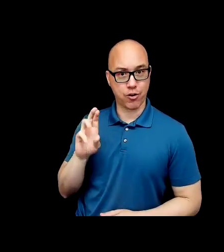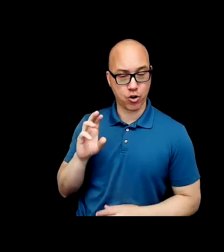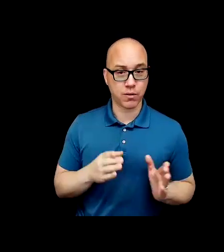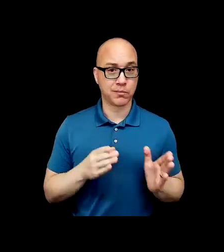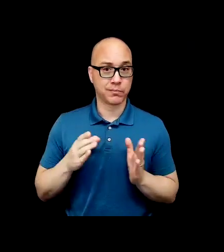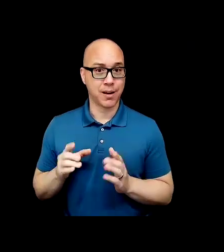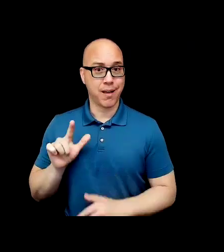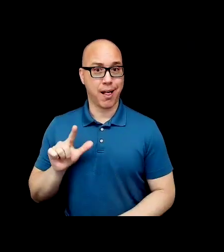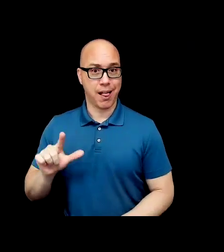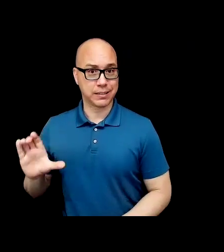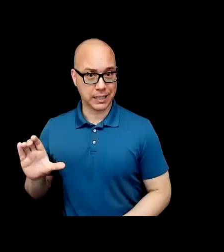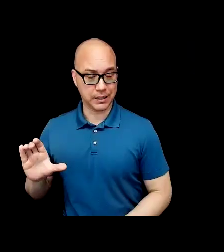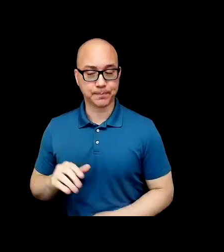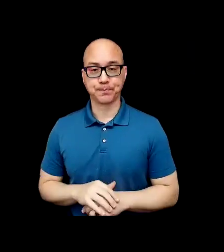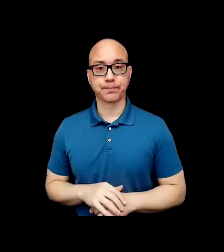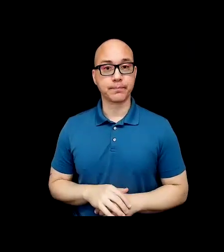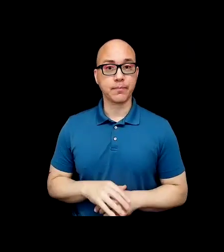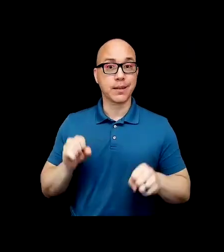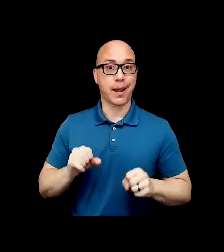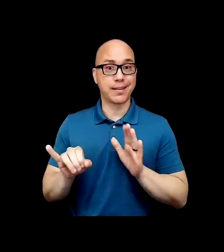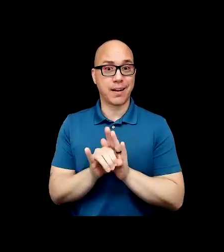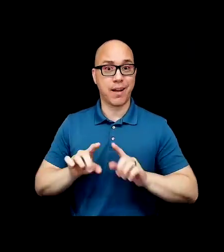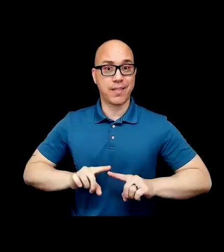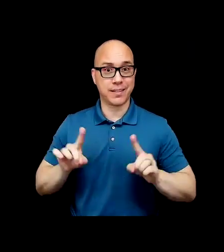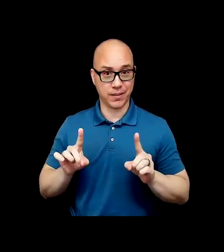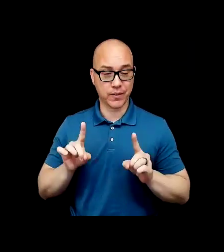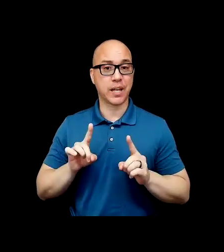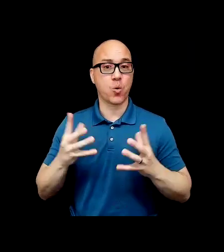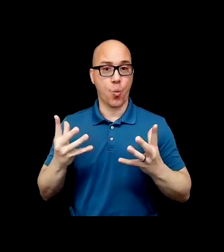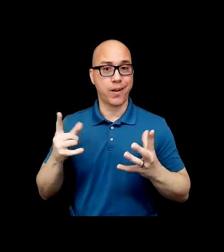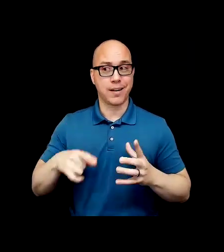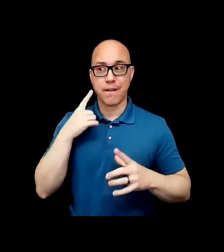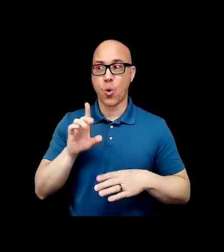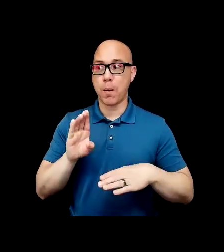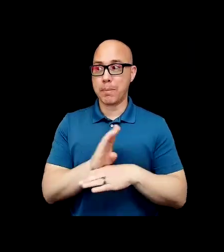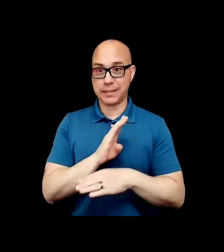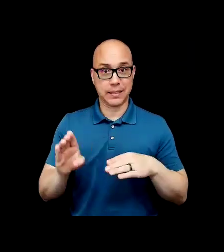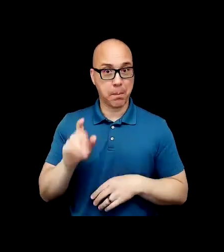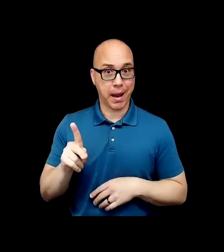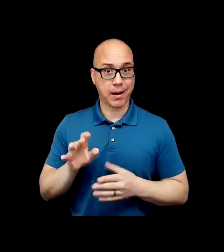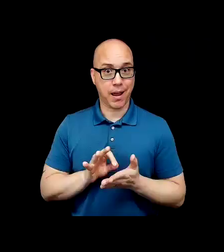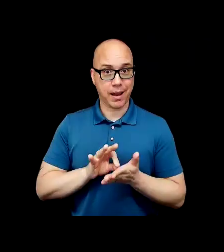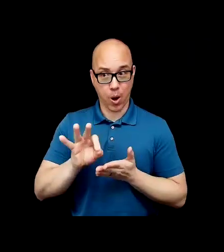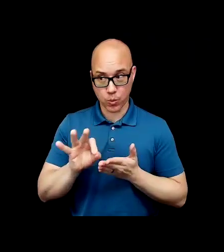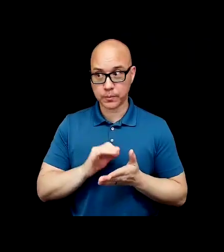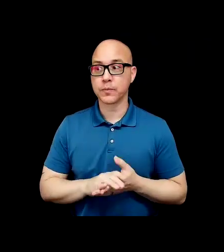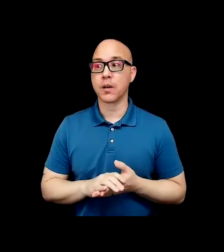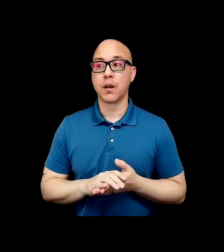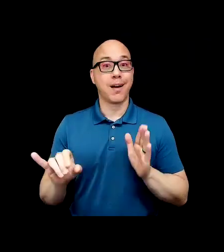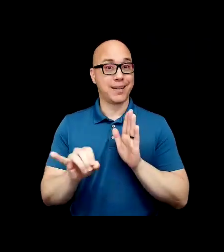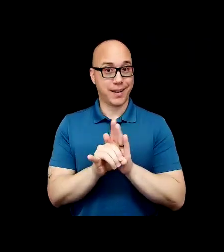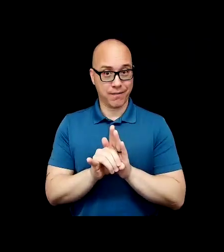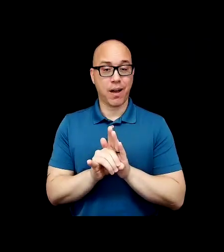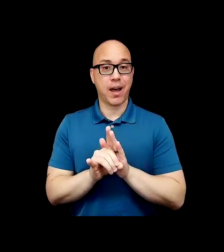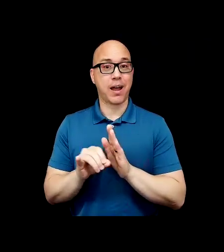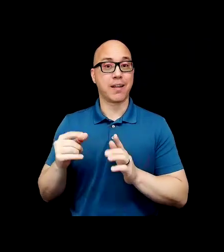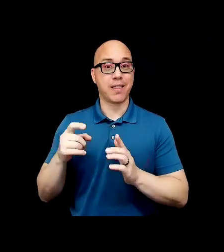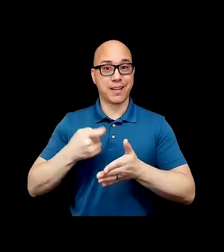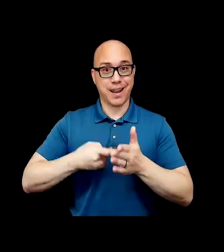bank account, identify tax responsibilities for Sole Proprietors and Single Member LLCs,